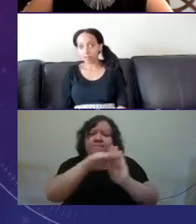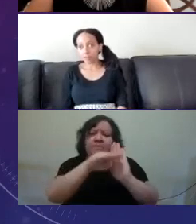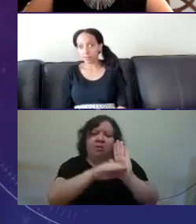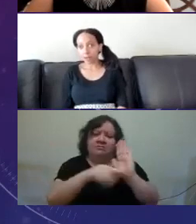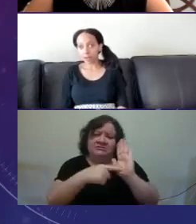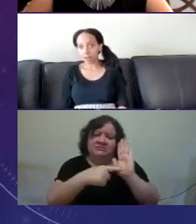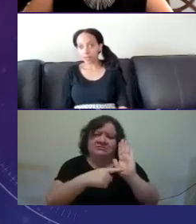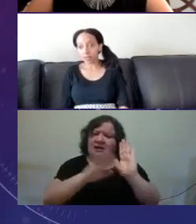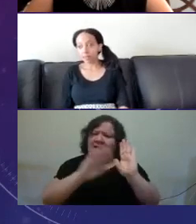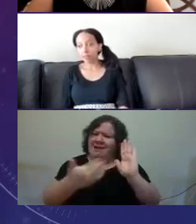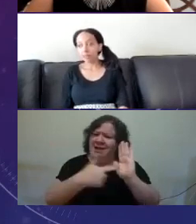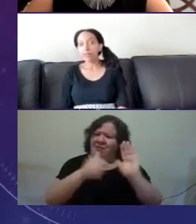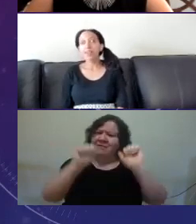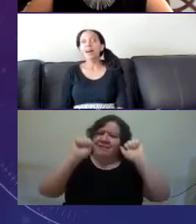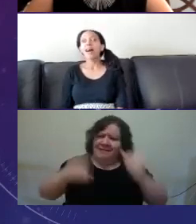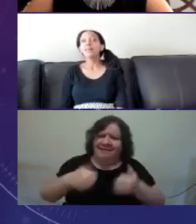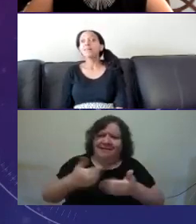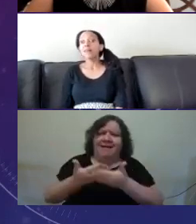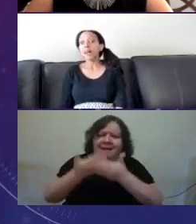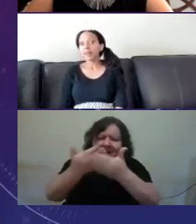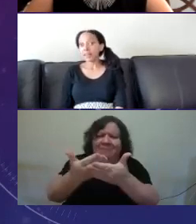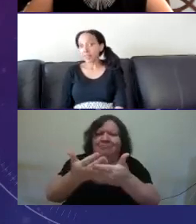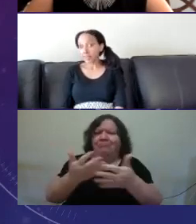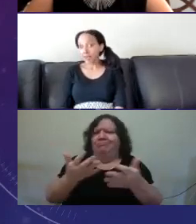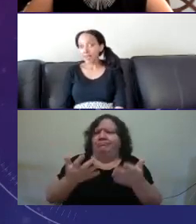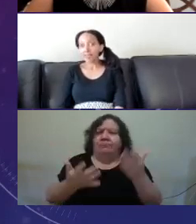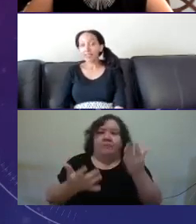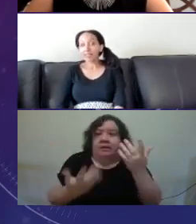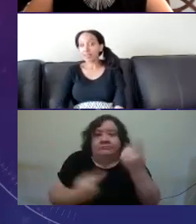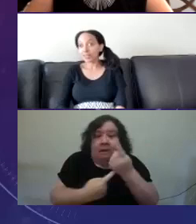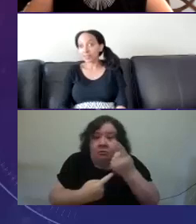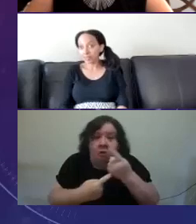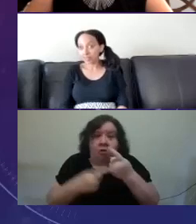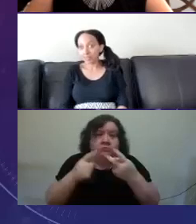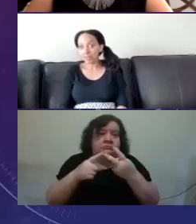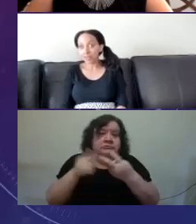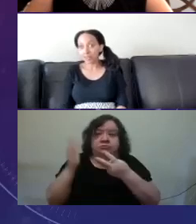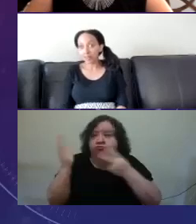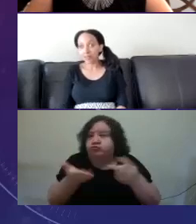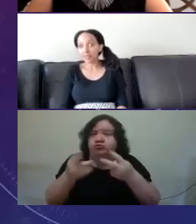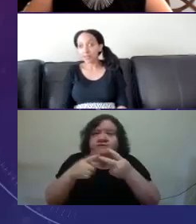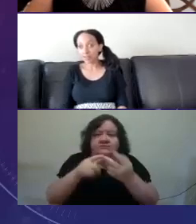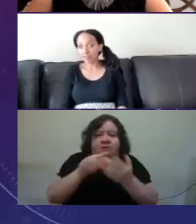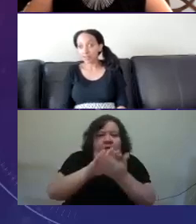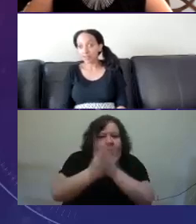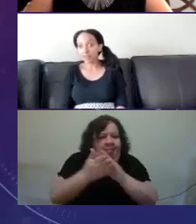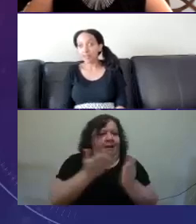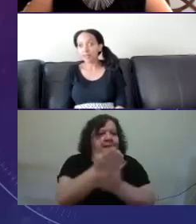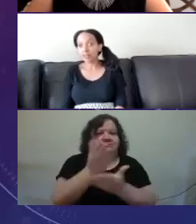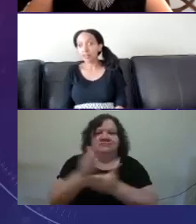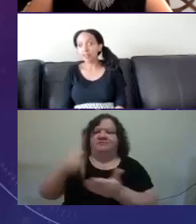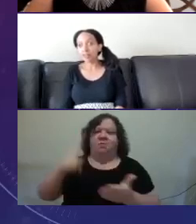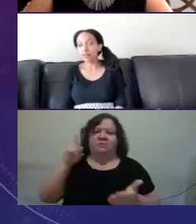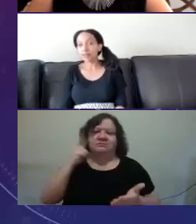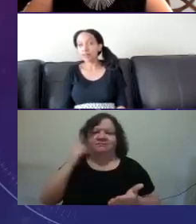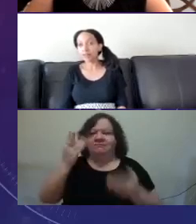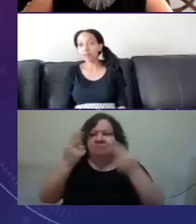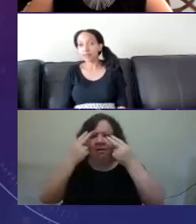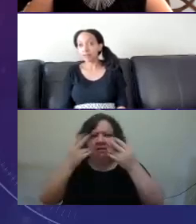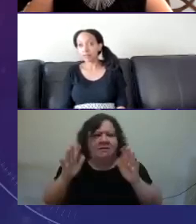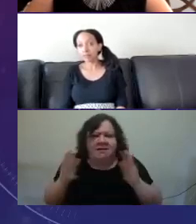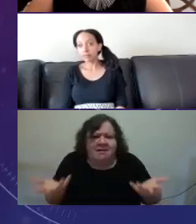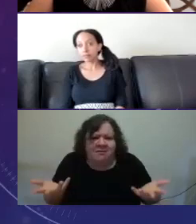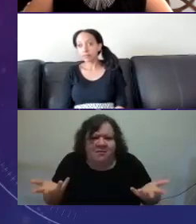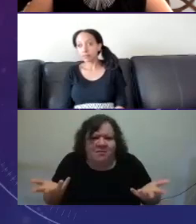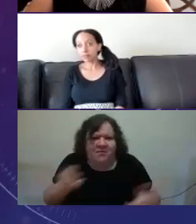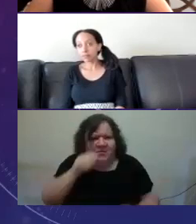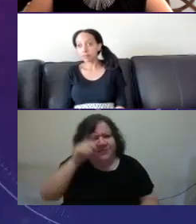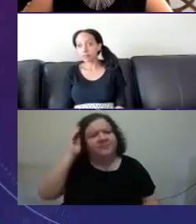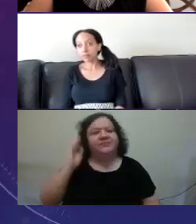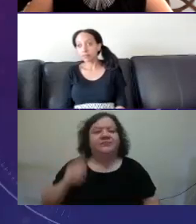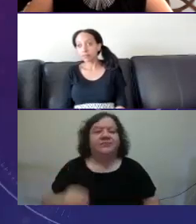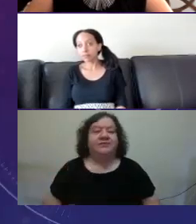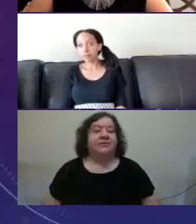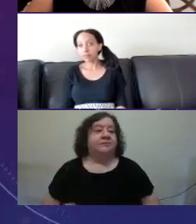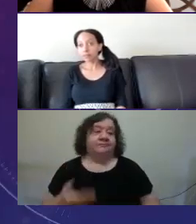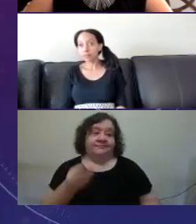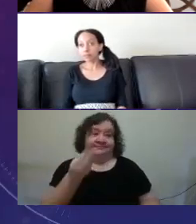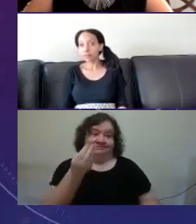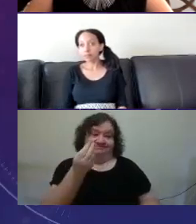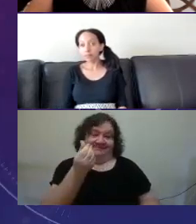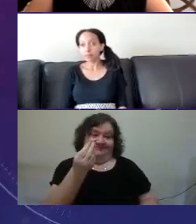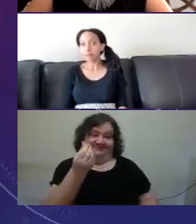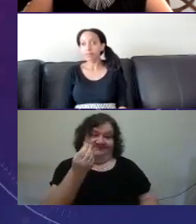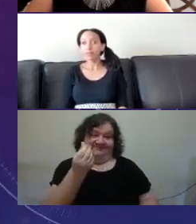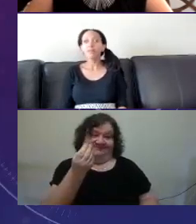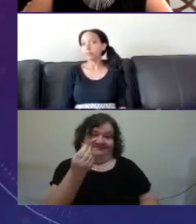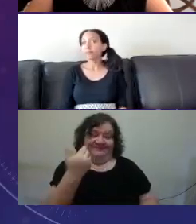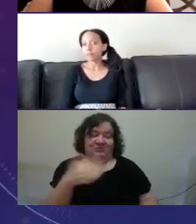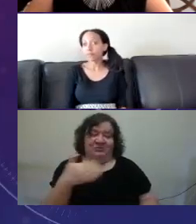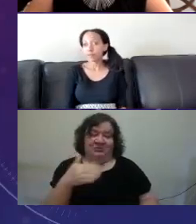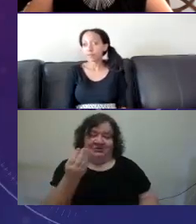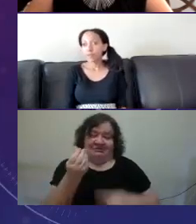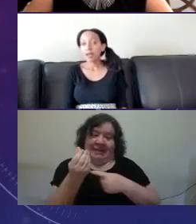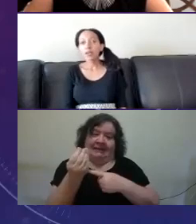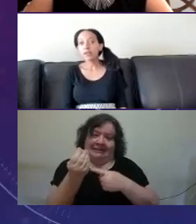deafblindness money that is the tricky question all the world over great